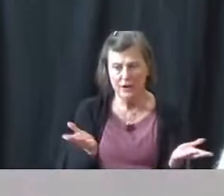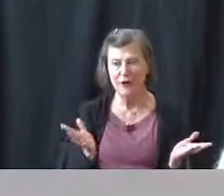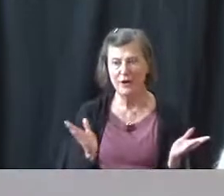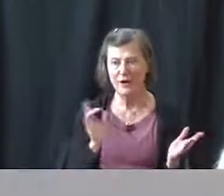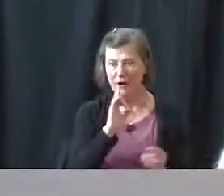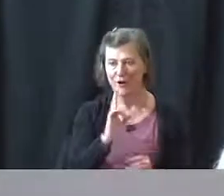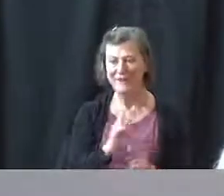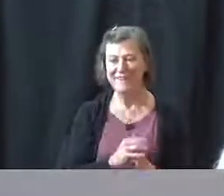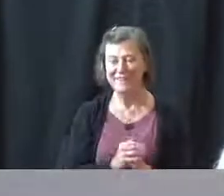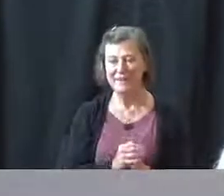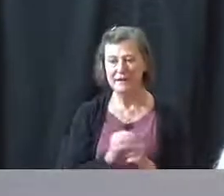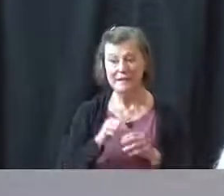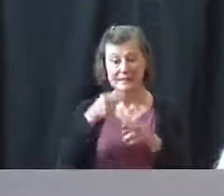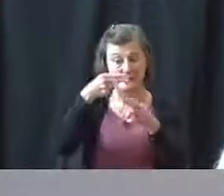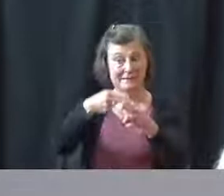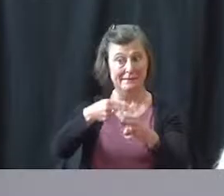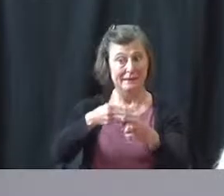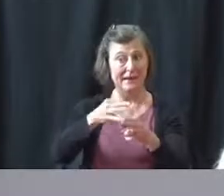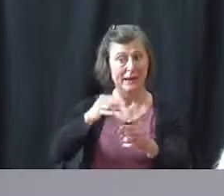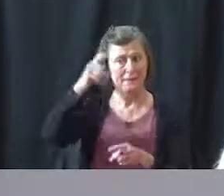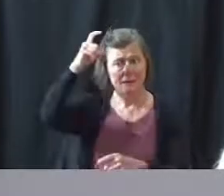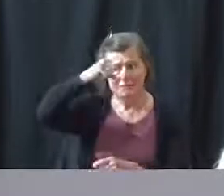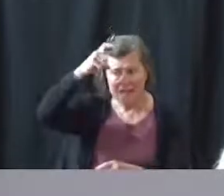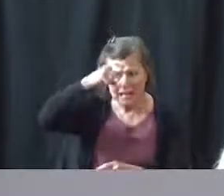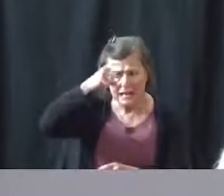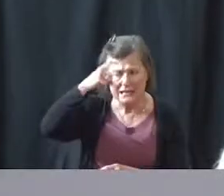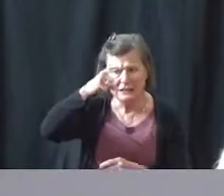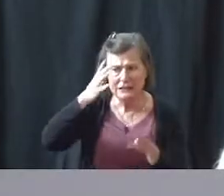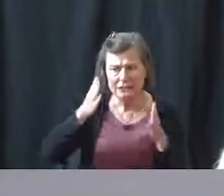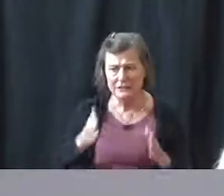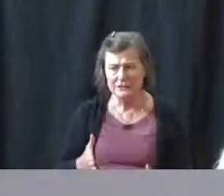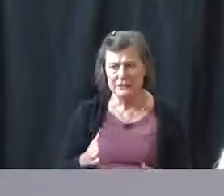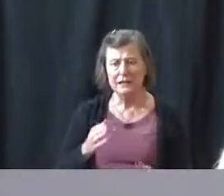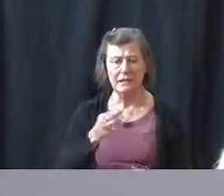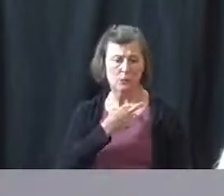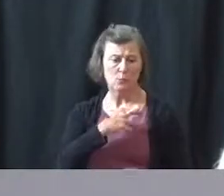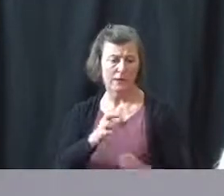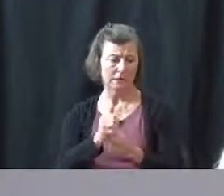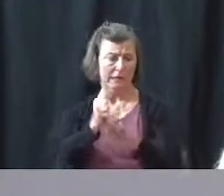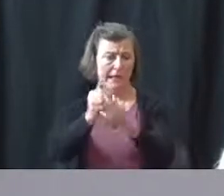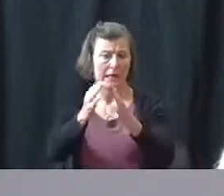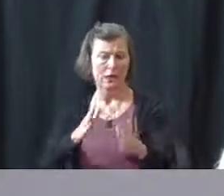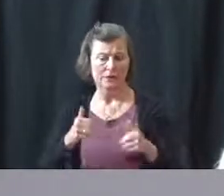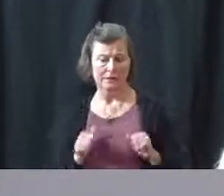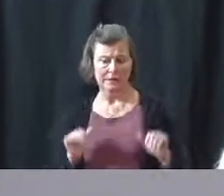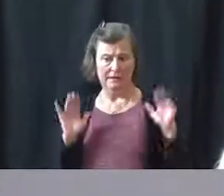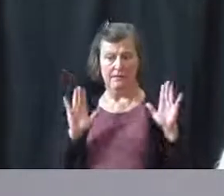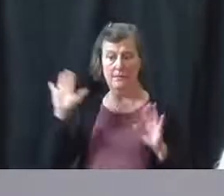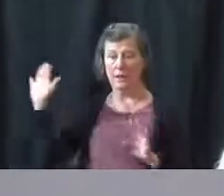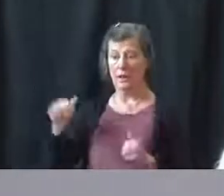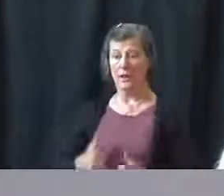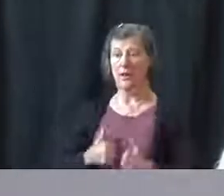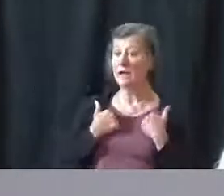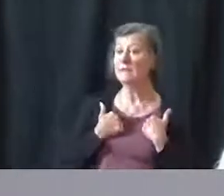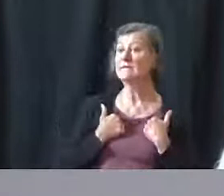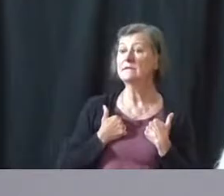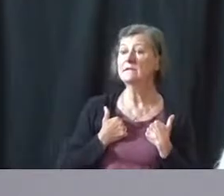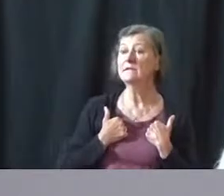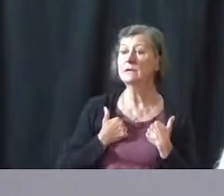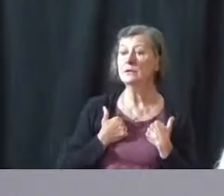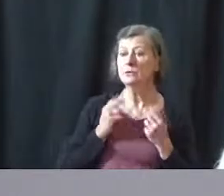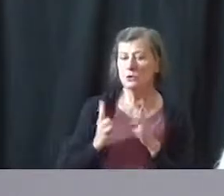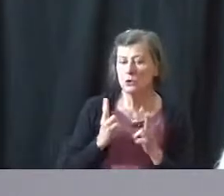In the name of sages and great religious leaders, who sacrificed their lives to hasten the coming